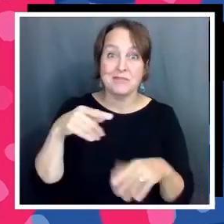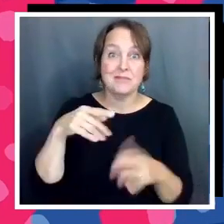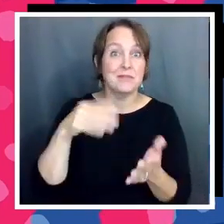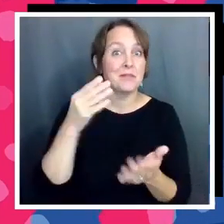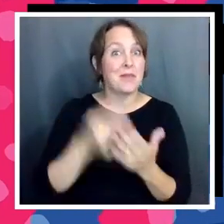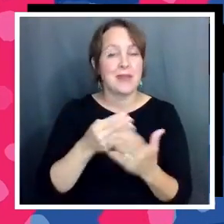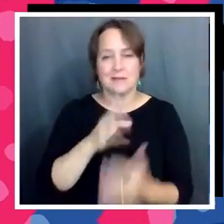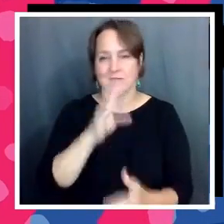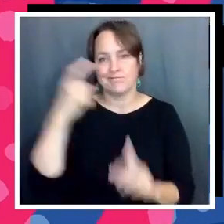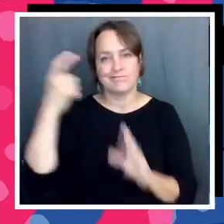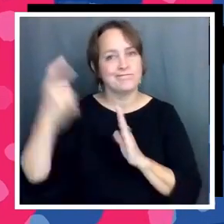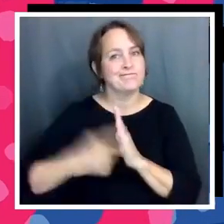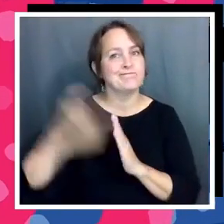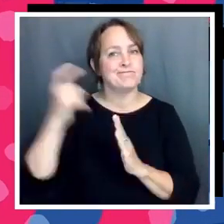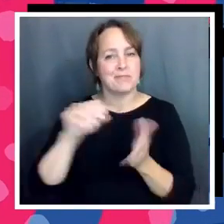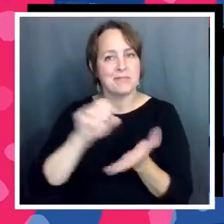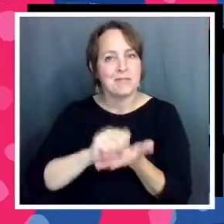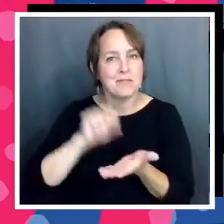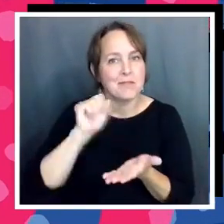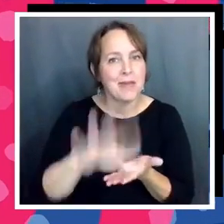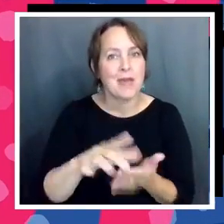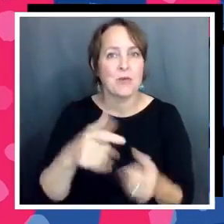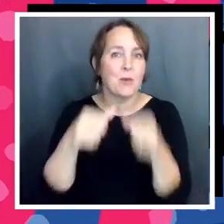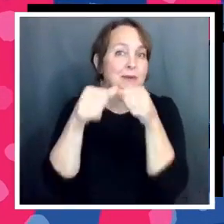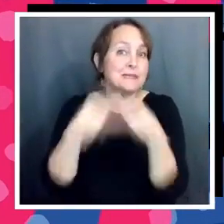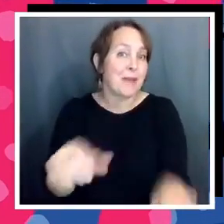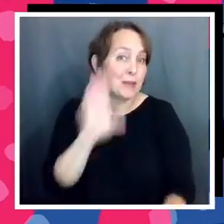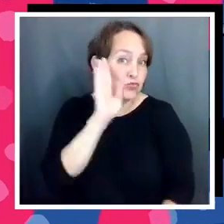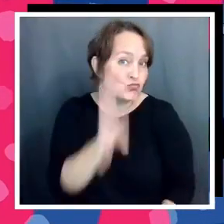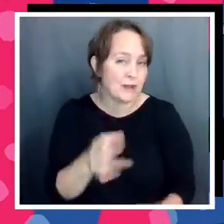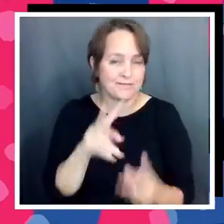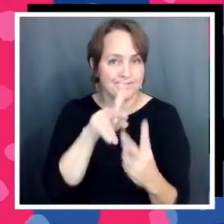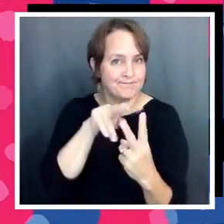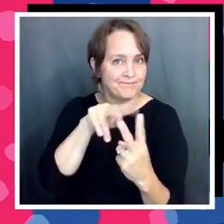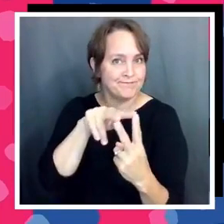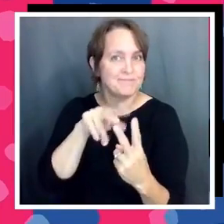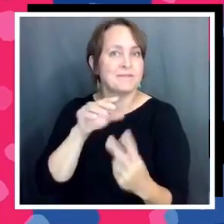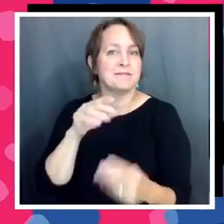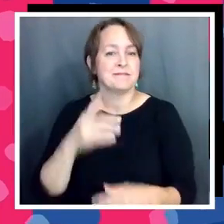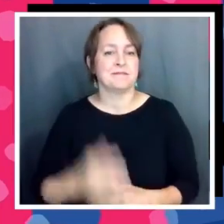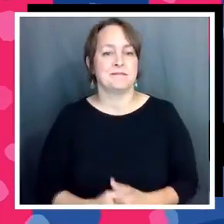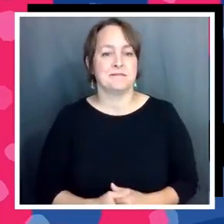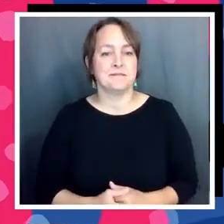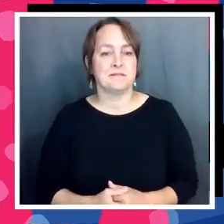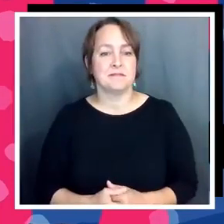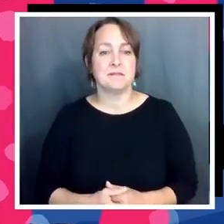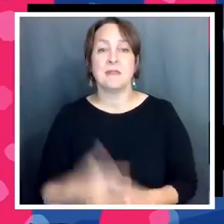IF YOUR FAMILY FILES FEDERAL TAXES OR IF YOU RECEIVED A STIMULUS CHECK DURING THE PANDEMIC THESE PAYMENTS WILL BE